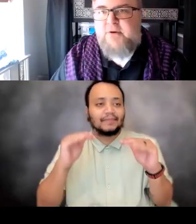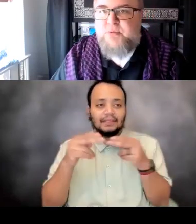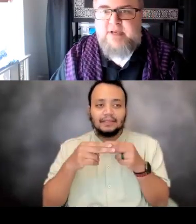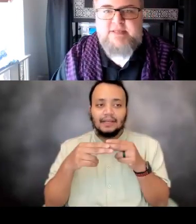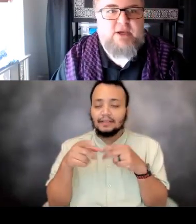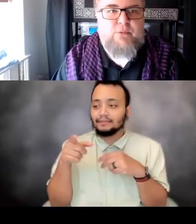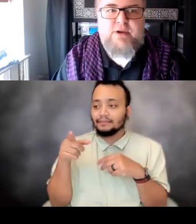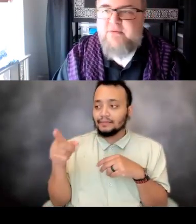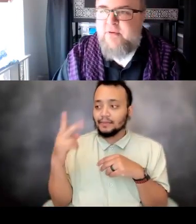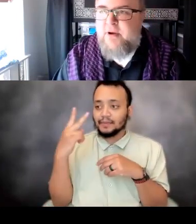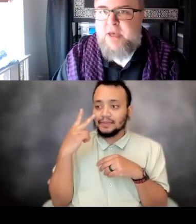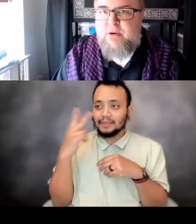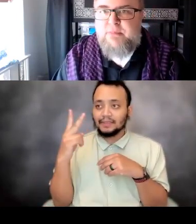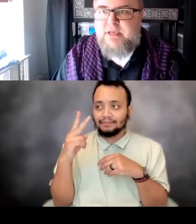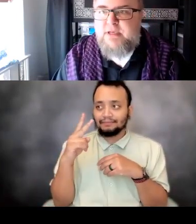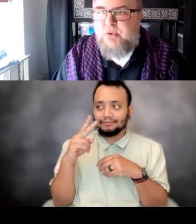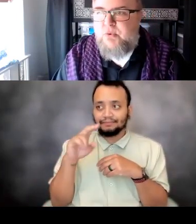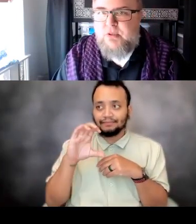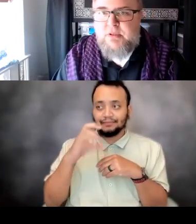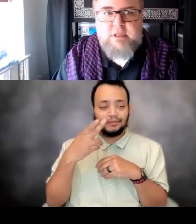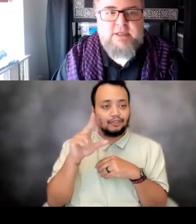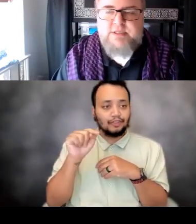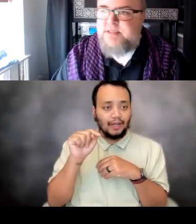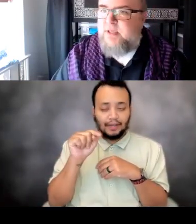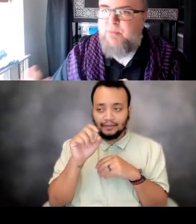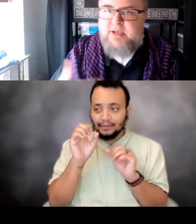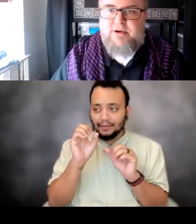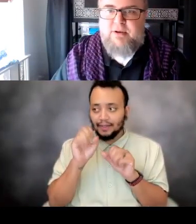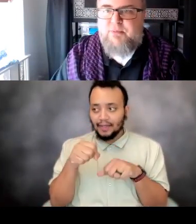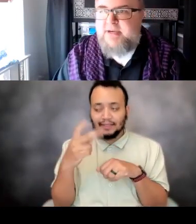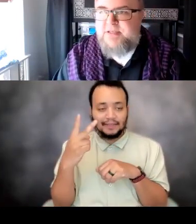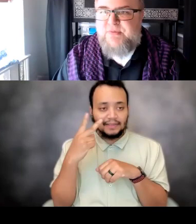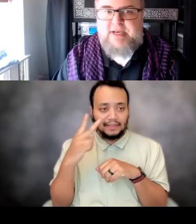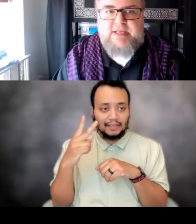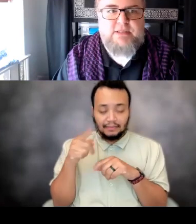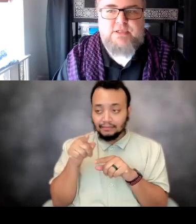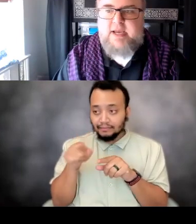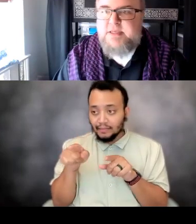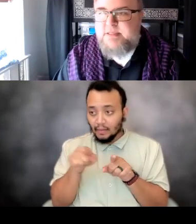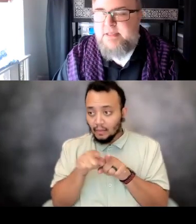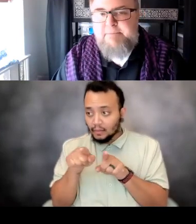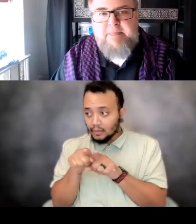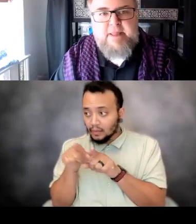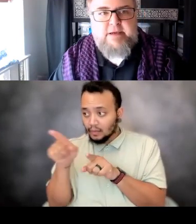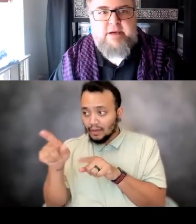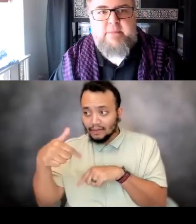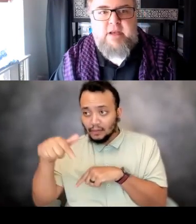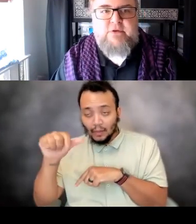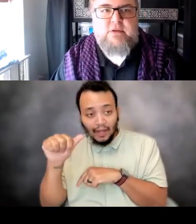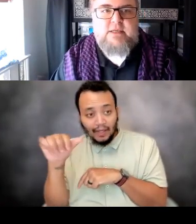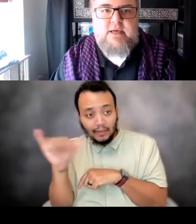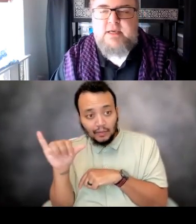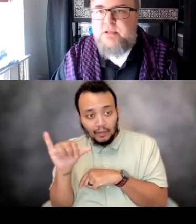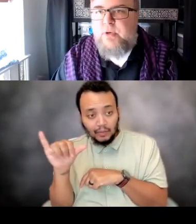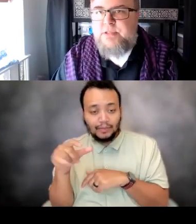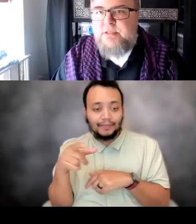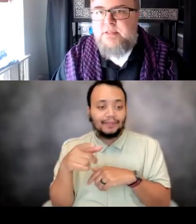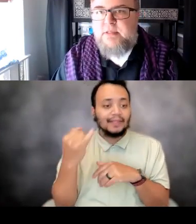If folks wanna say where you're from, that would be cool, just so that we can all practice finding the chat. And if you'd like to ask questions